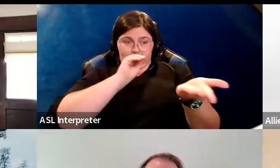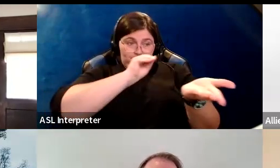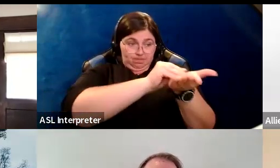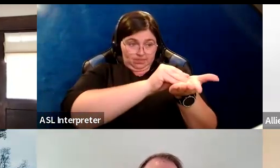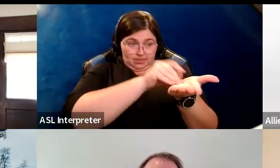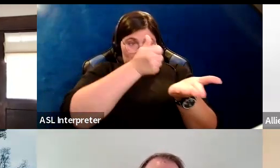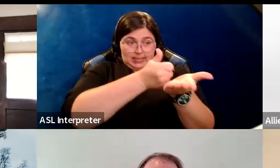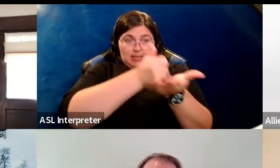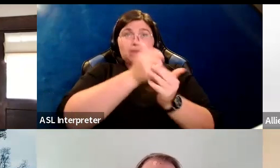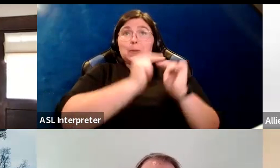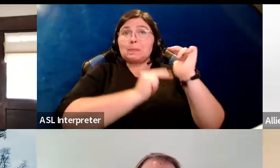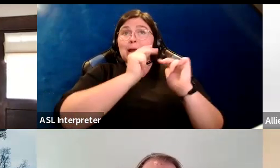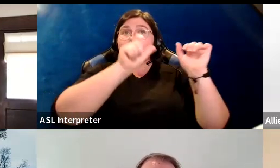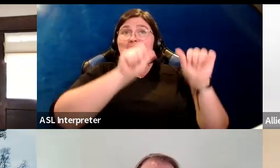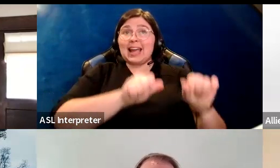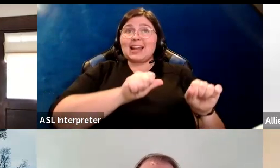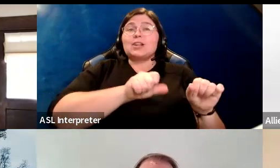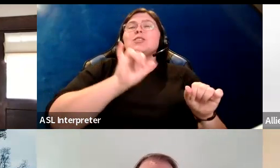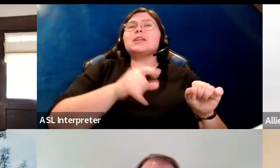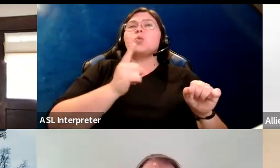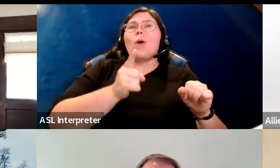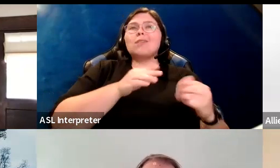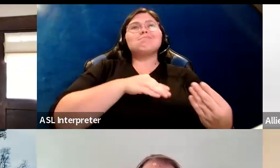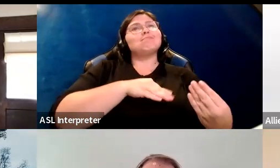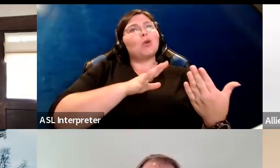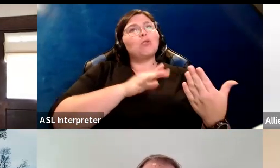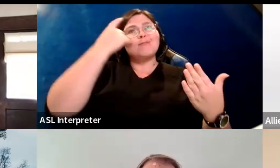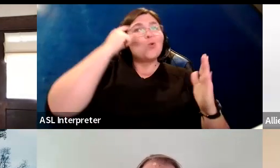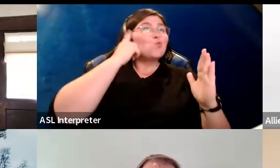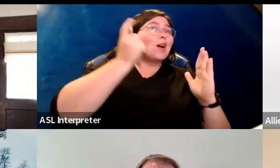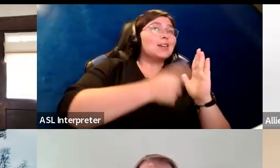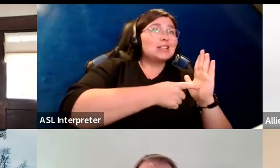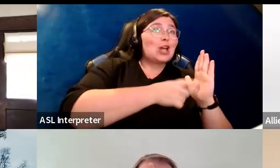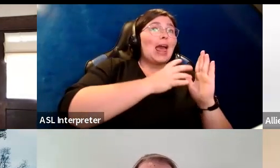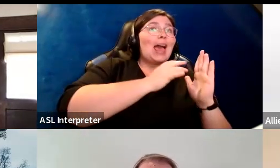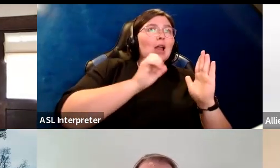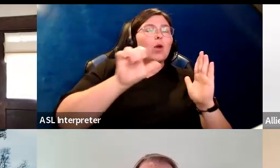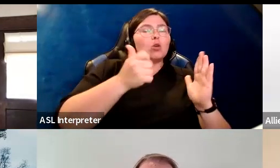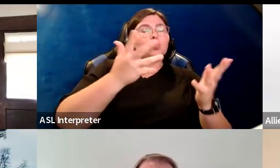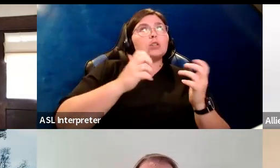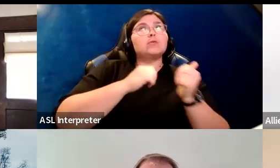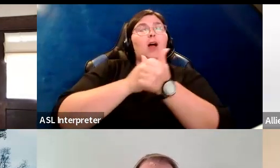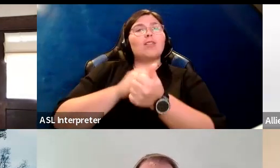So that's one way of recognition. But we want to also do it the other way around.